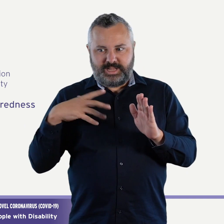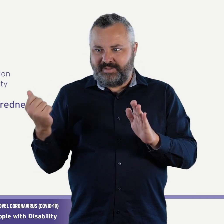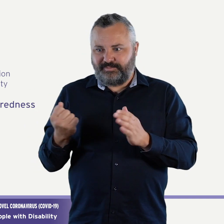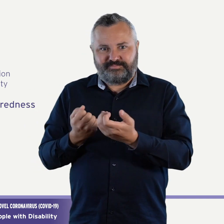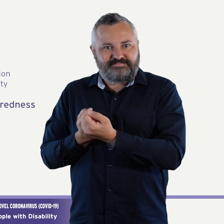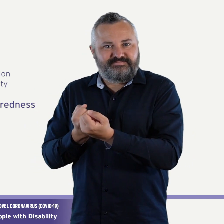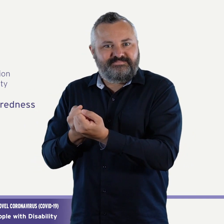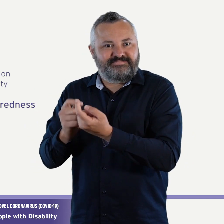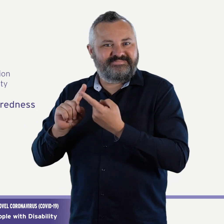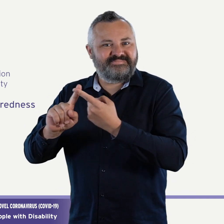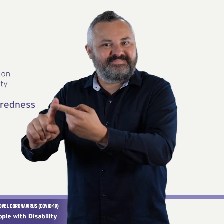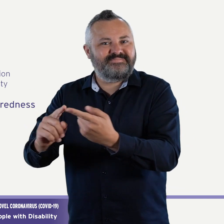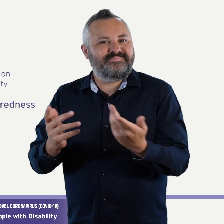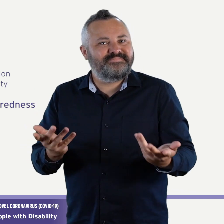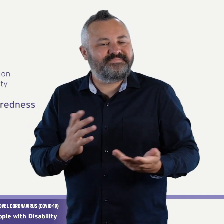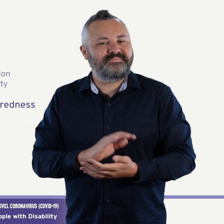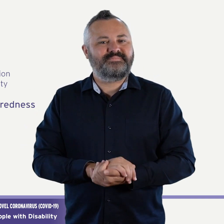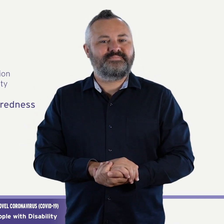where these are not already provided by jurisdictions.